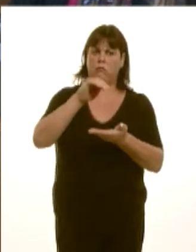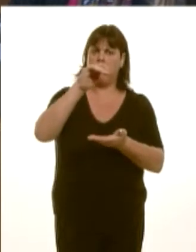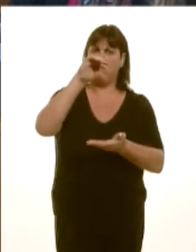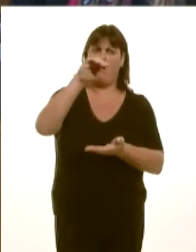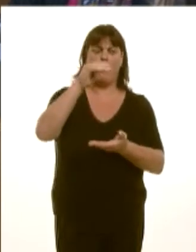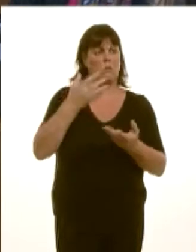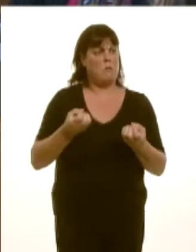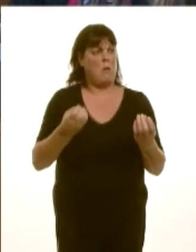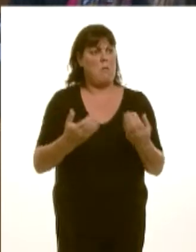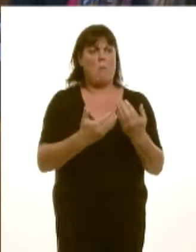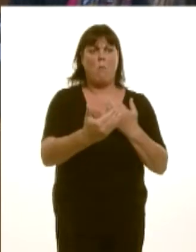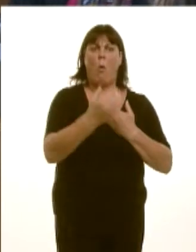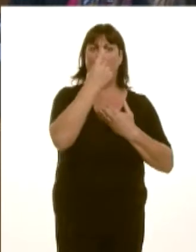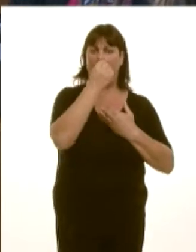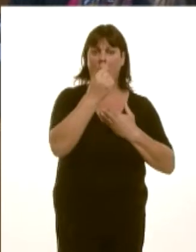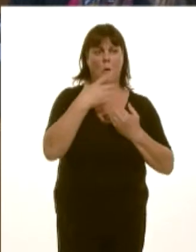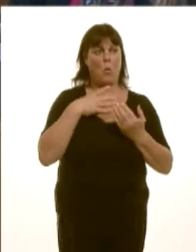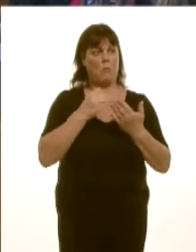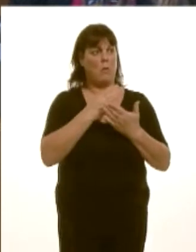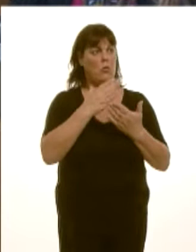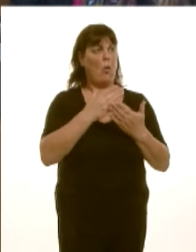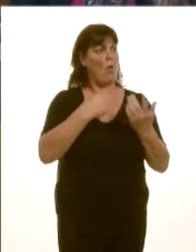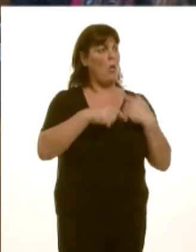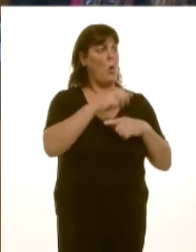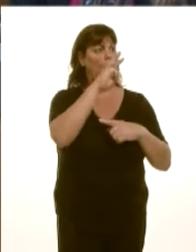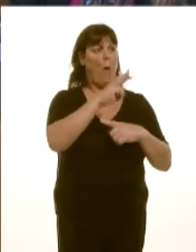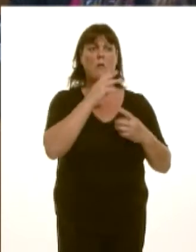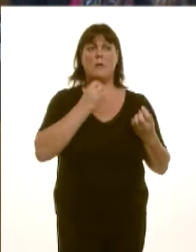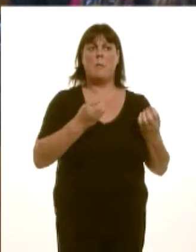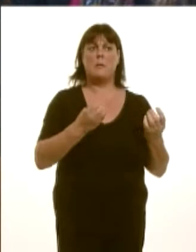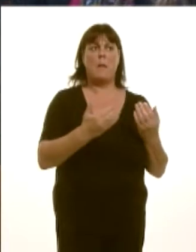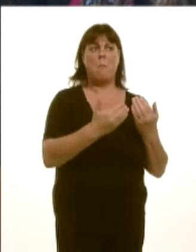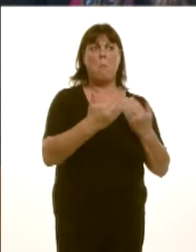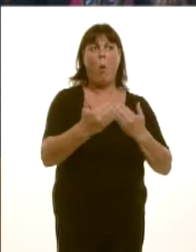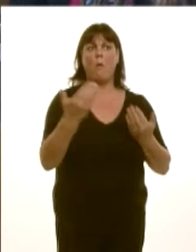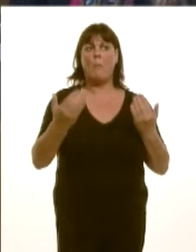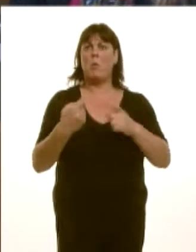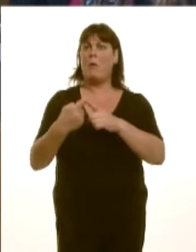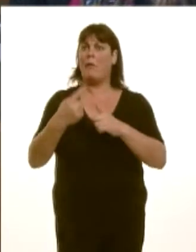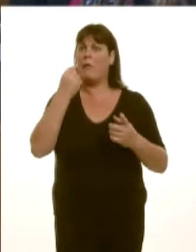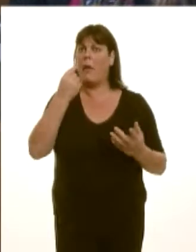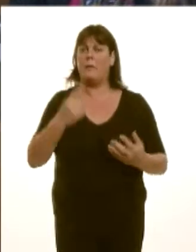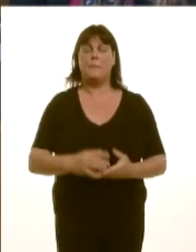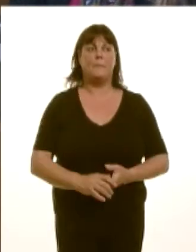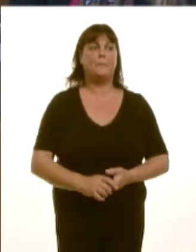spend in Wales per head remains above that in England, as it has always been.